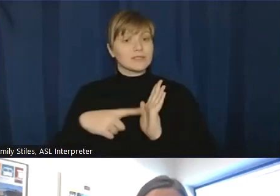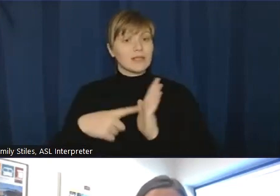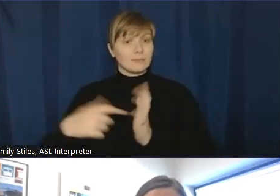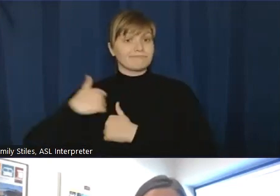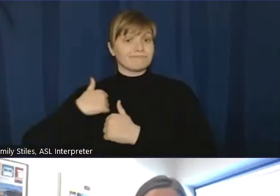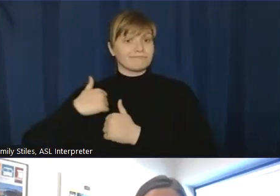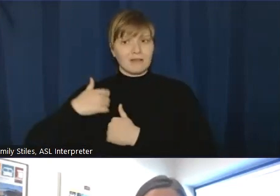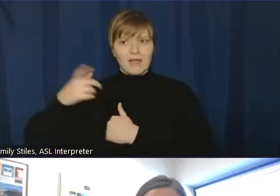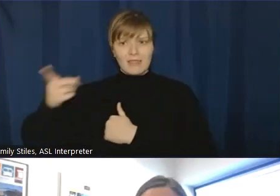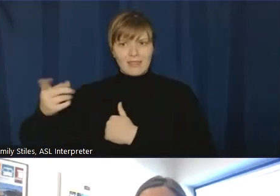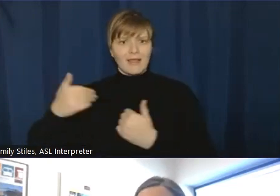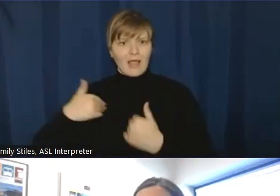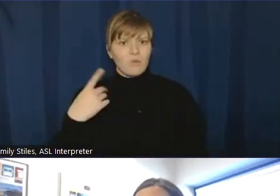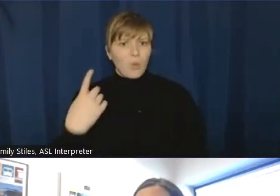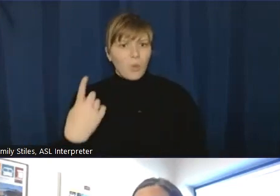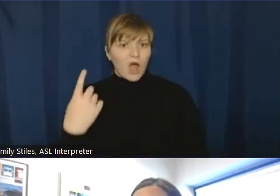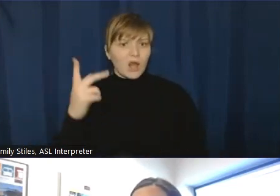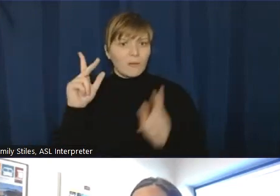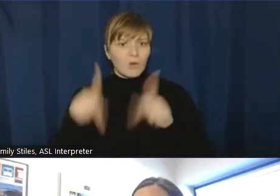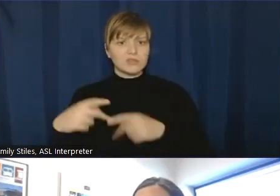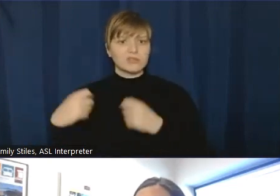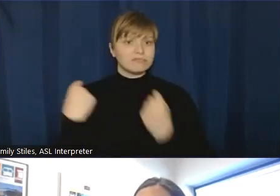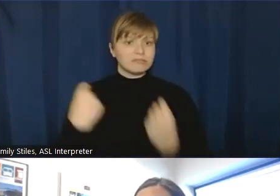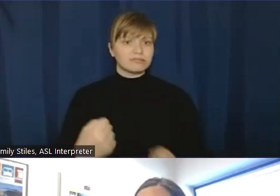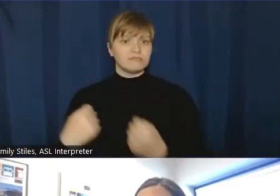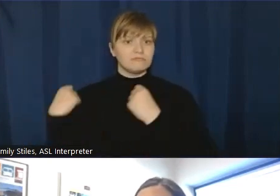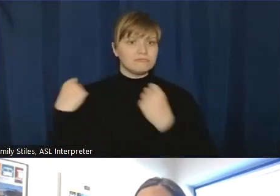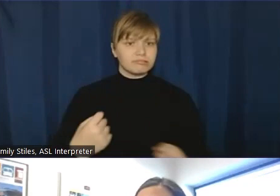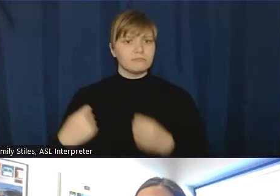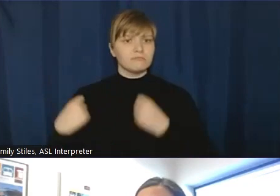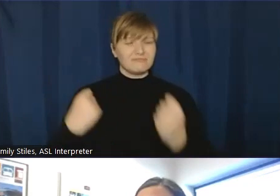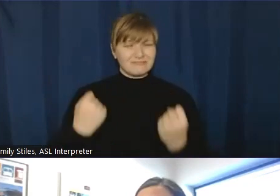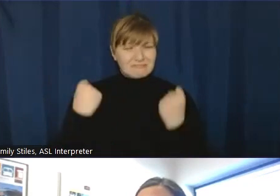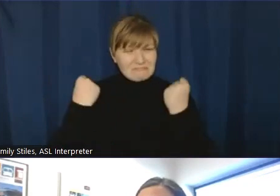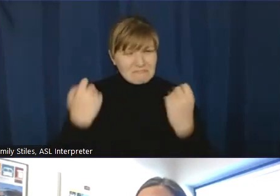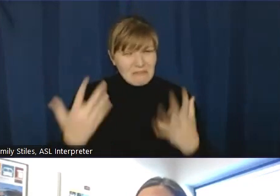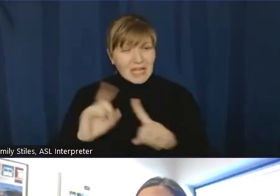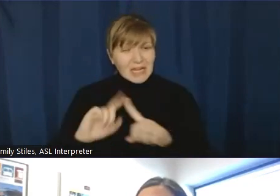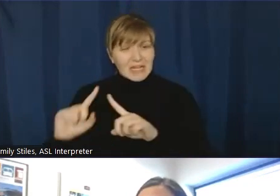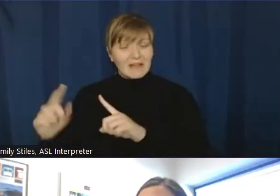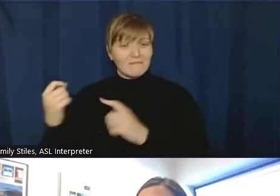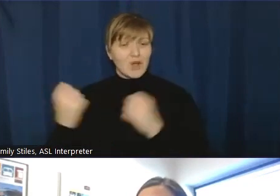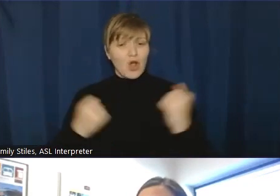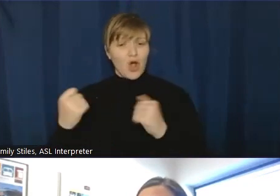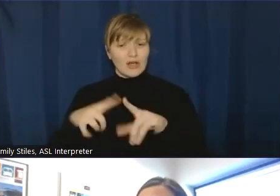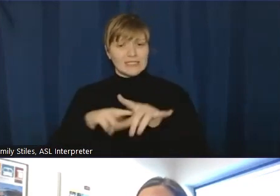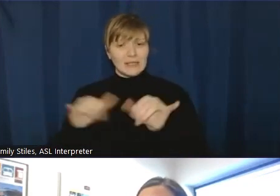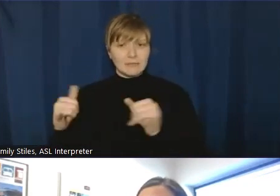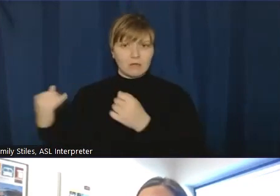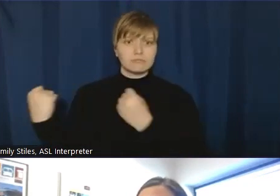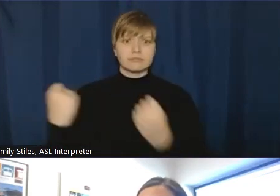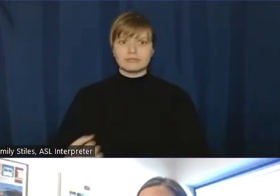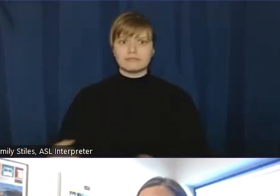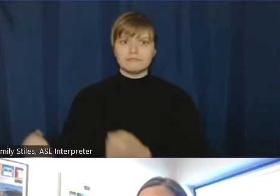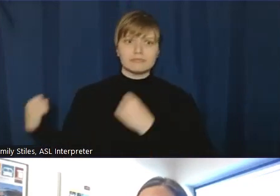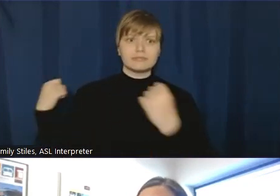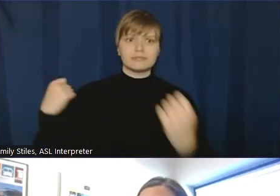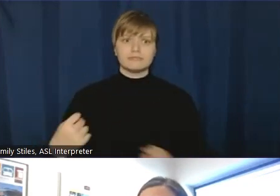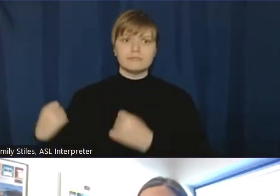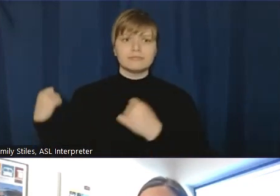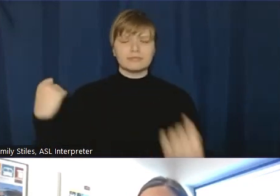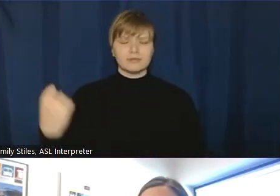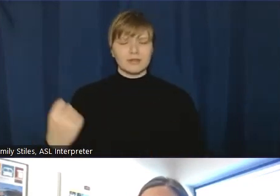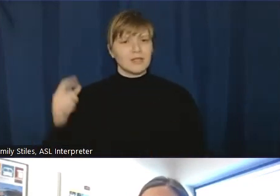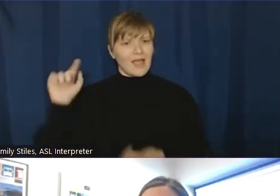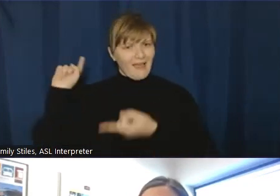and going, they needed to reduce their greenhouse gas footprint under national law, and they wanted